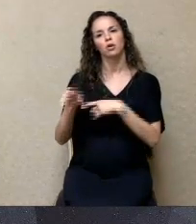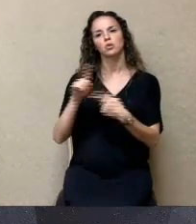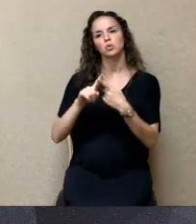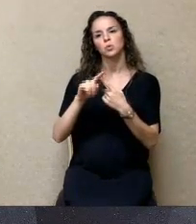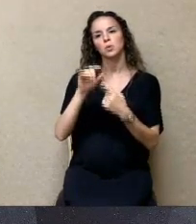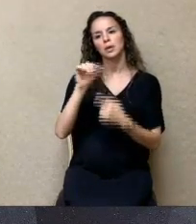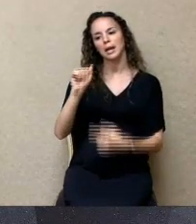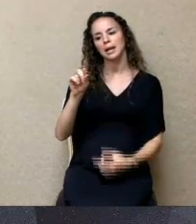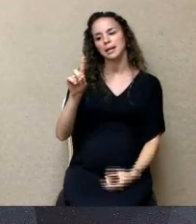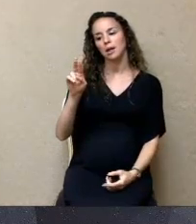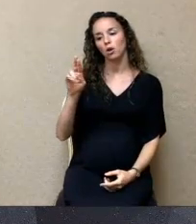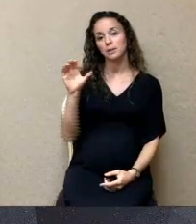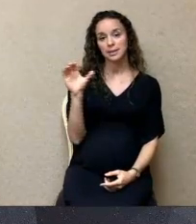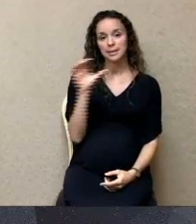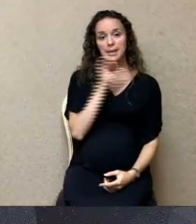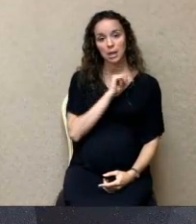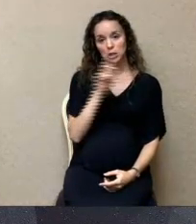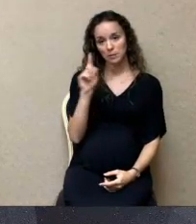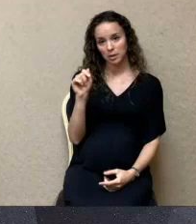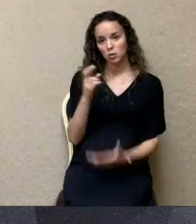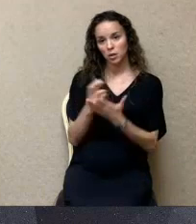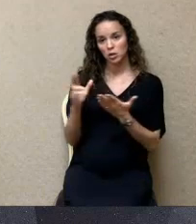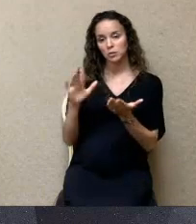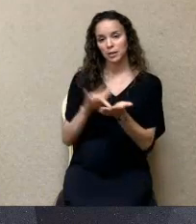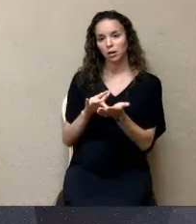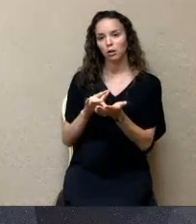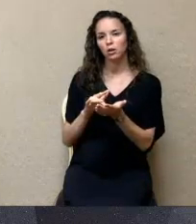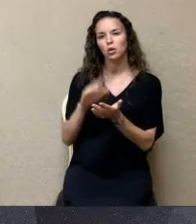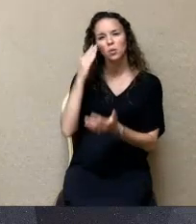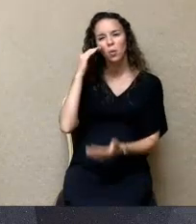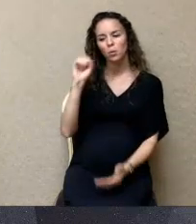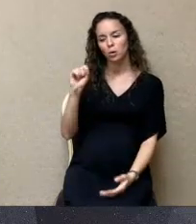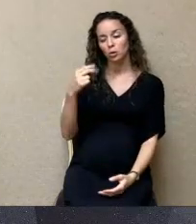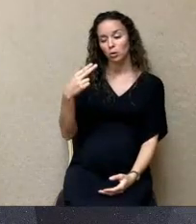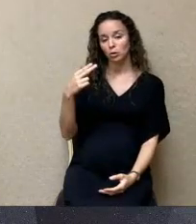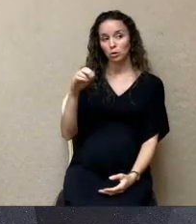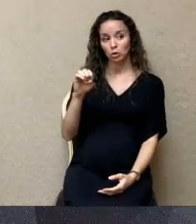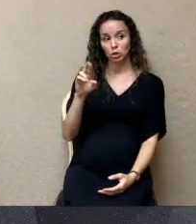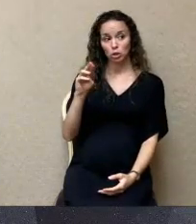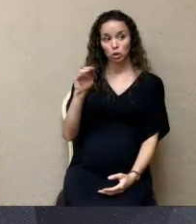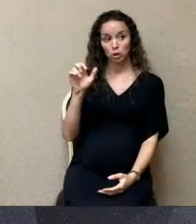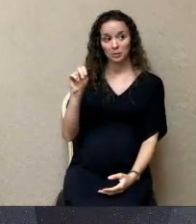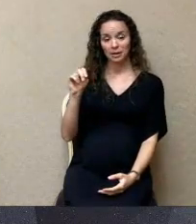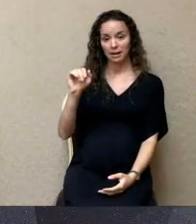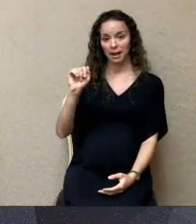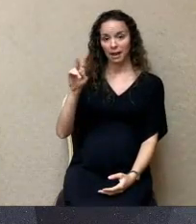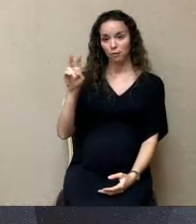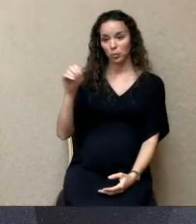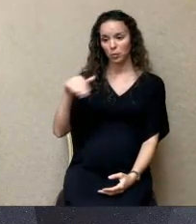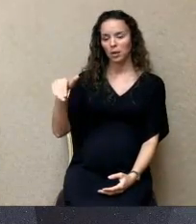Disability Resource Center of Dane County off Sherman Avenue because they are the publicly funded enrollment,